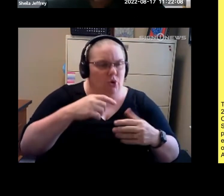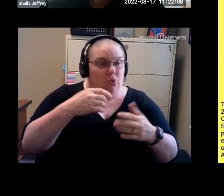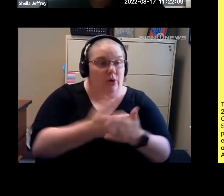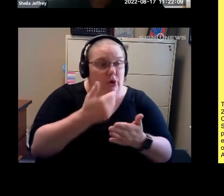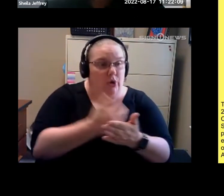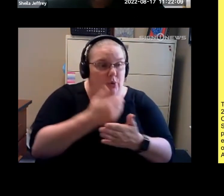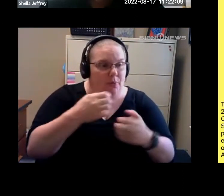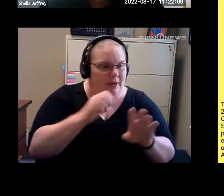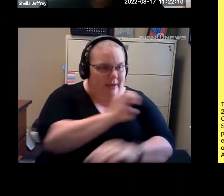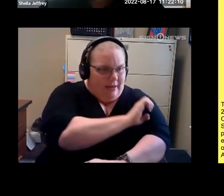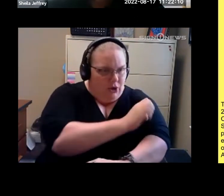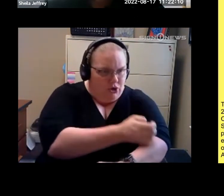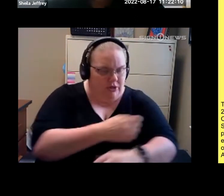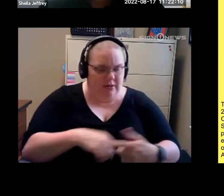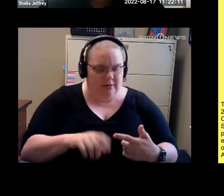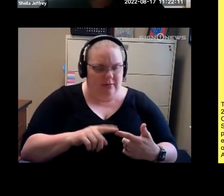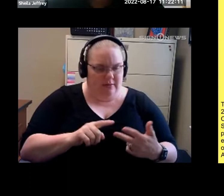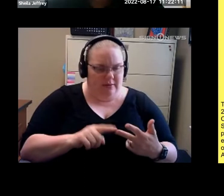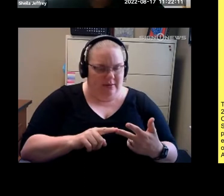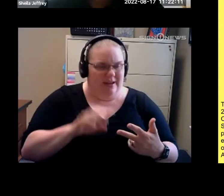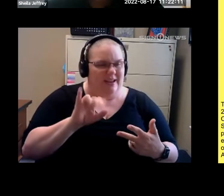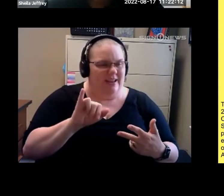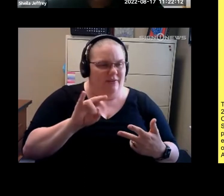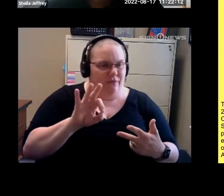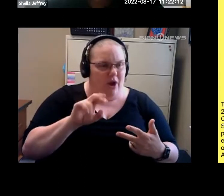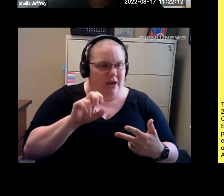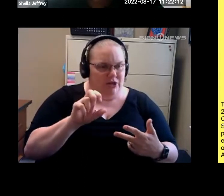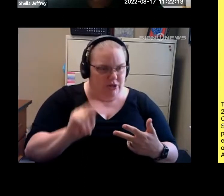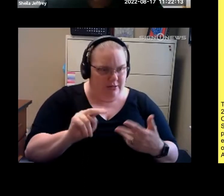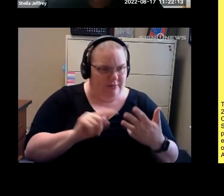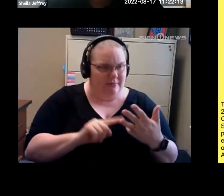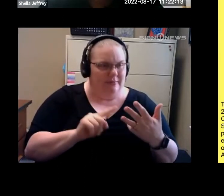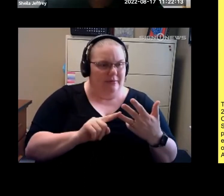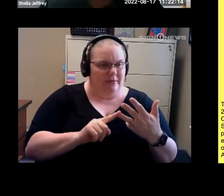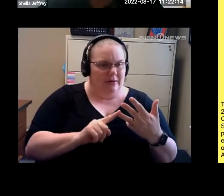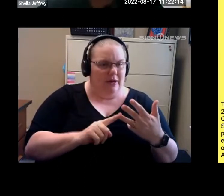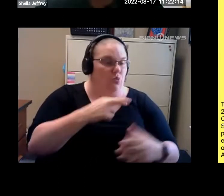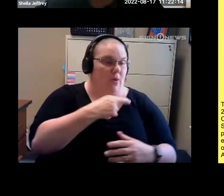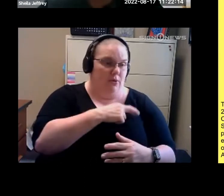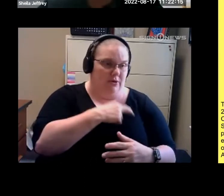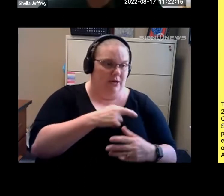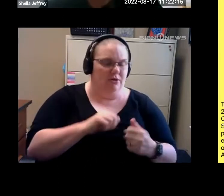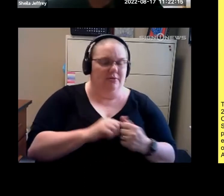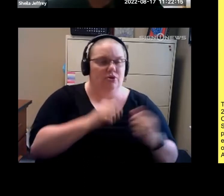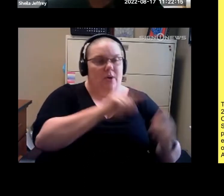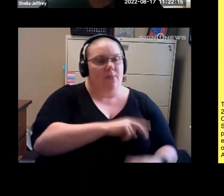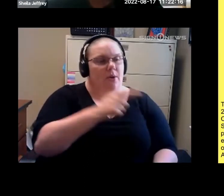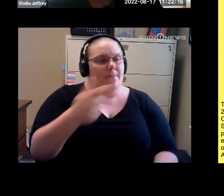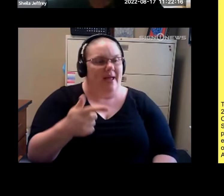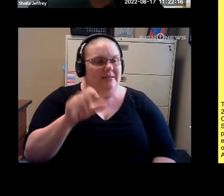in fractured and reputation slide